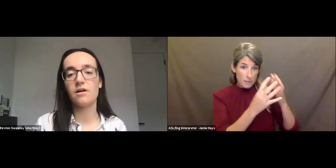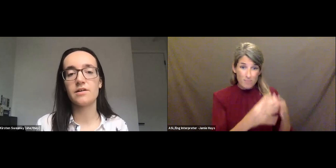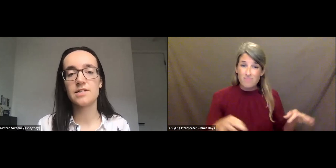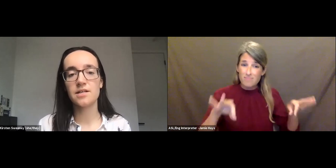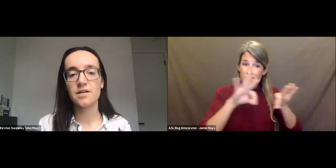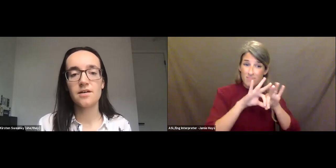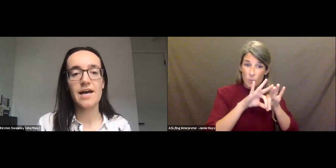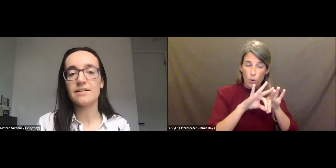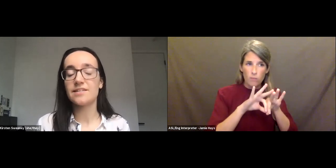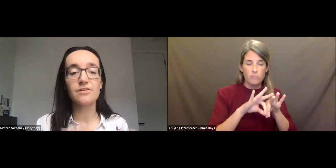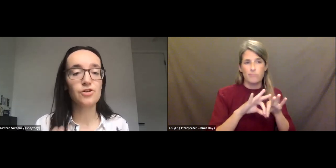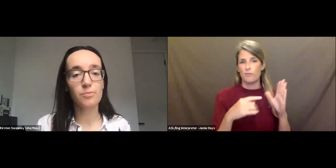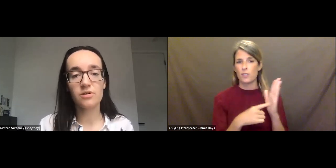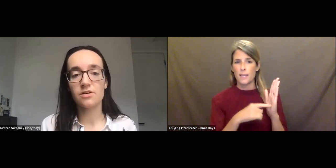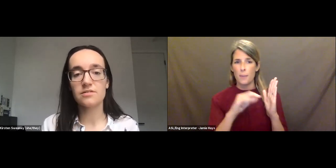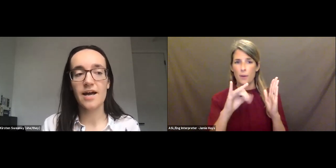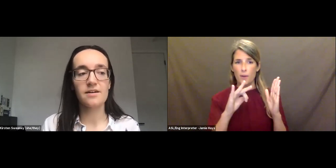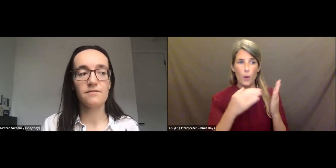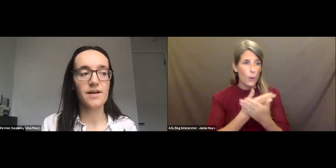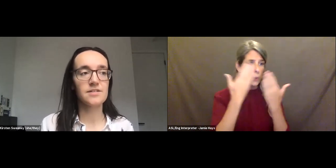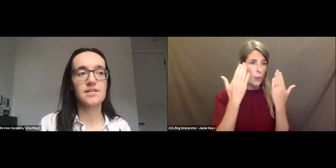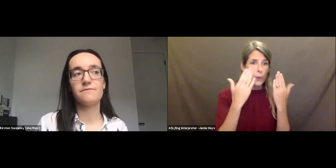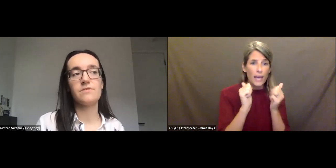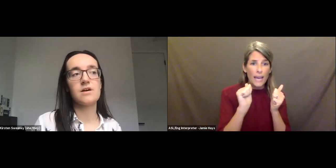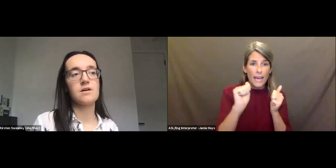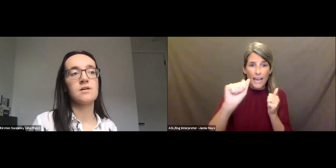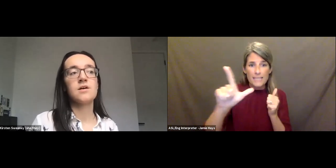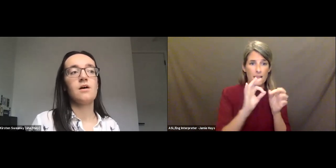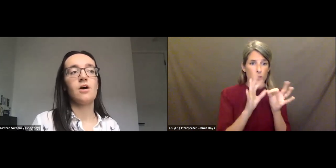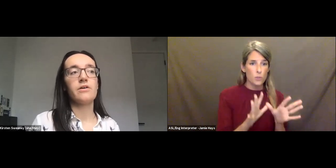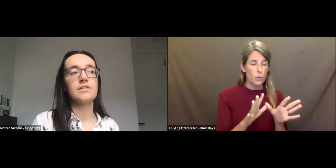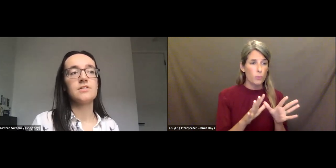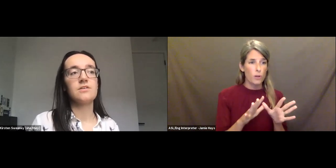aren't ASL interpreters at an event, if there aren't, you